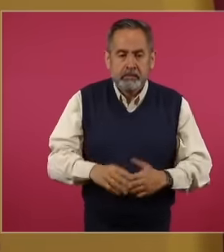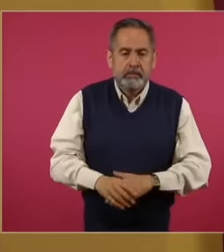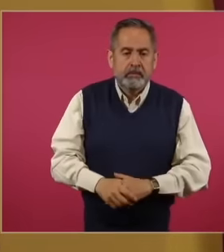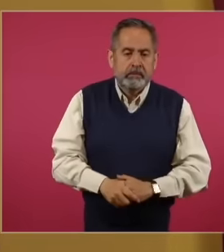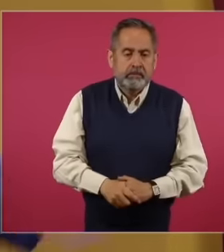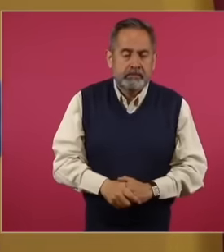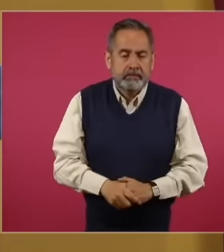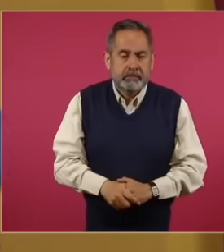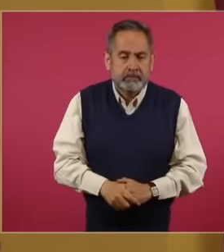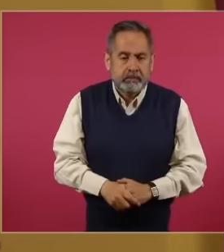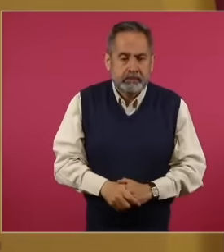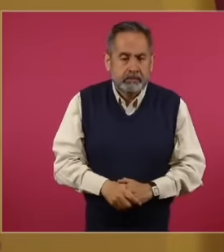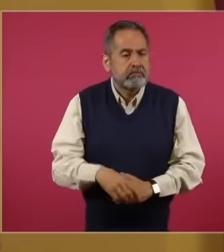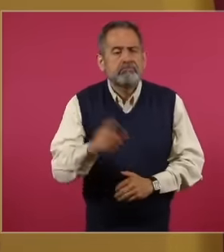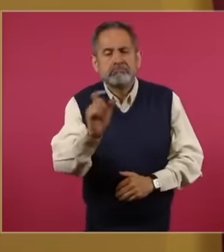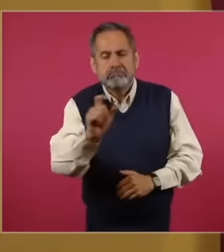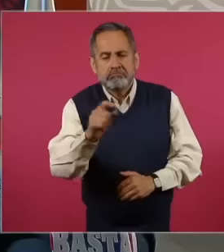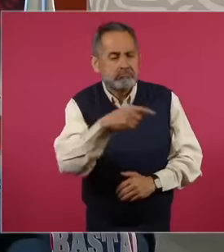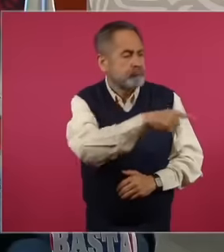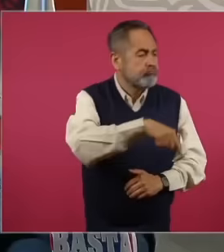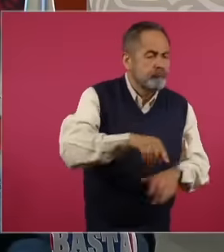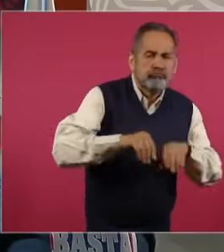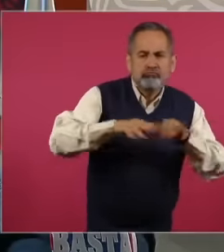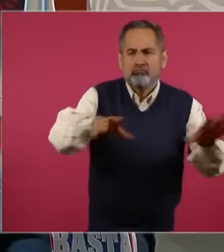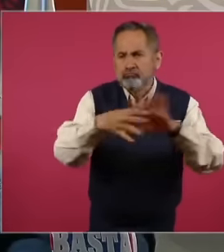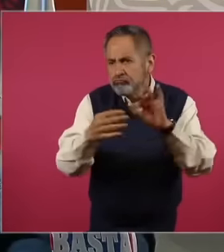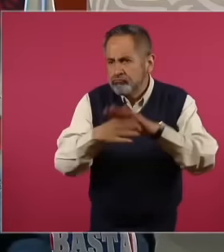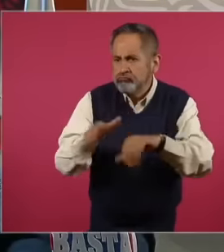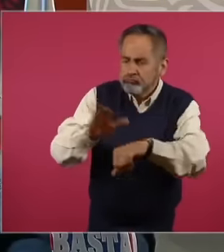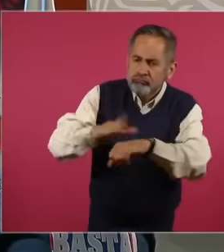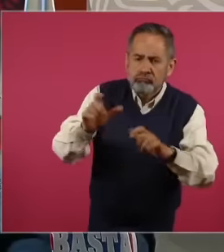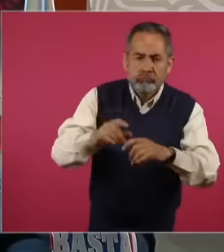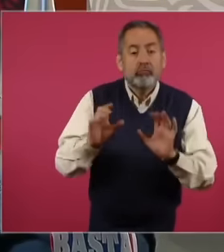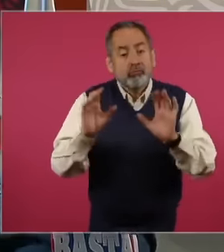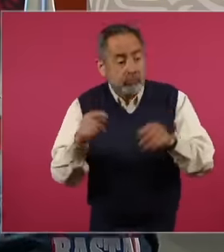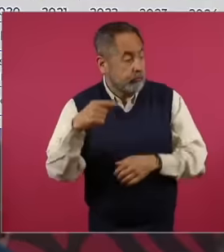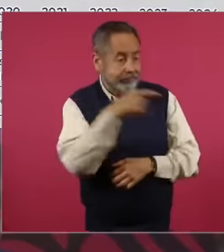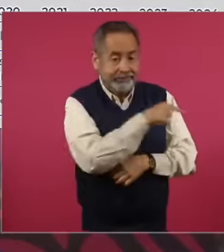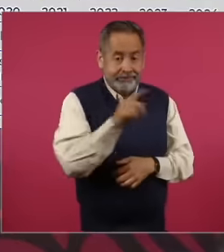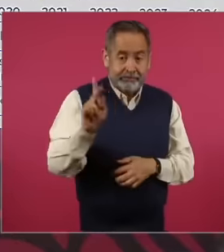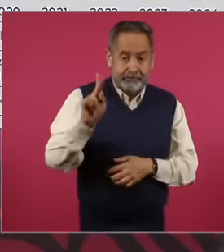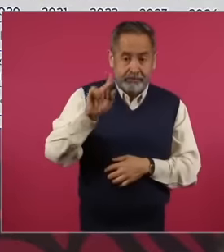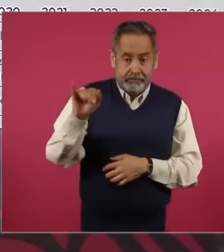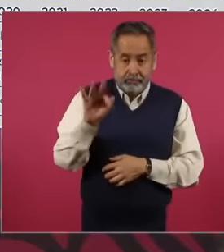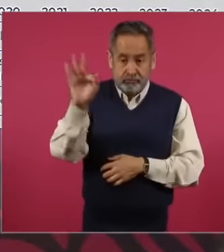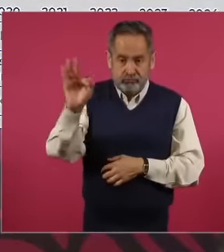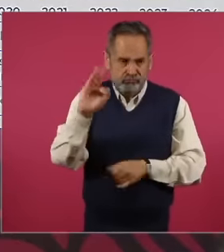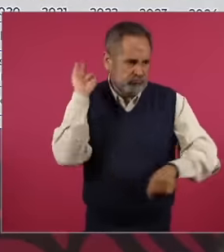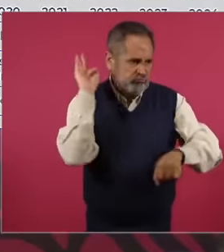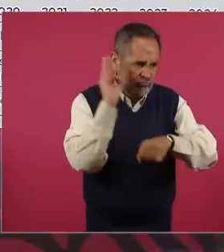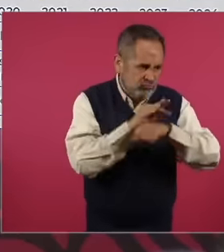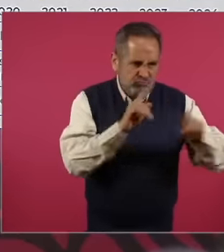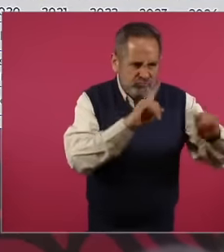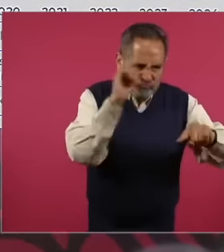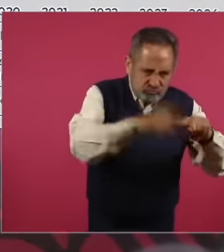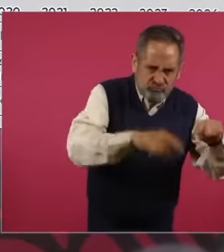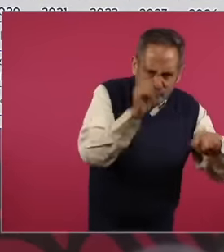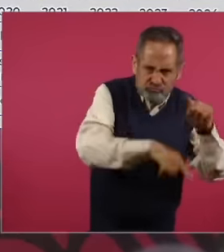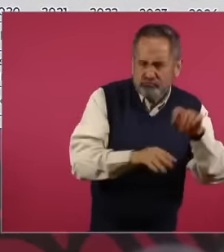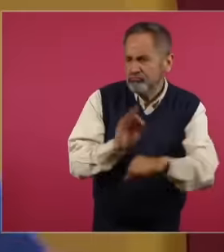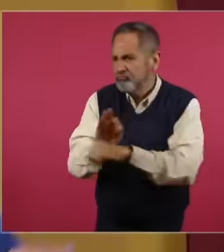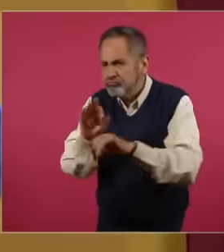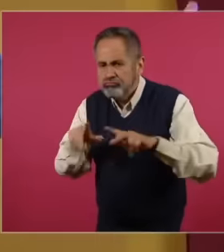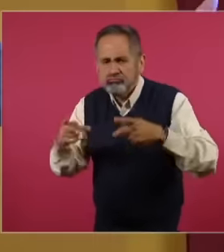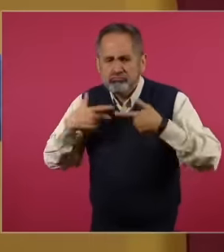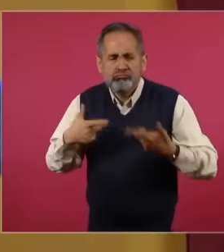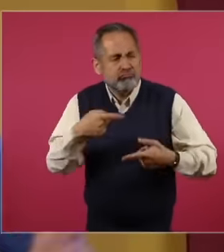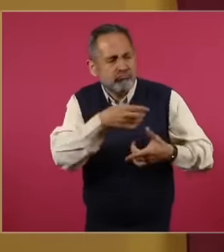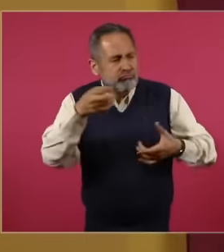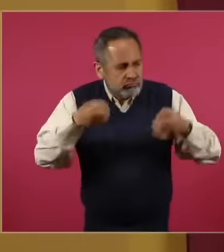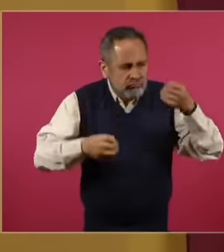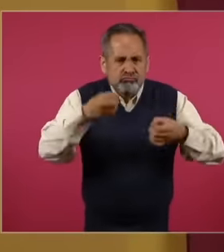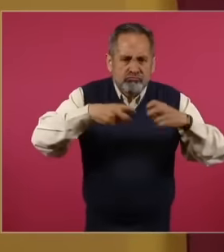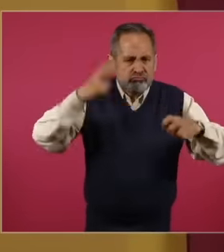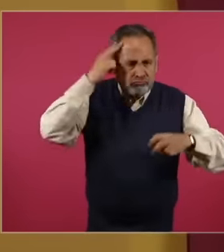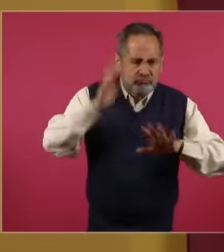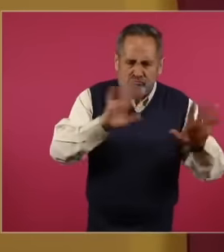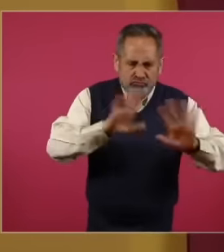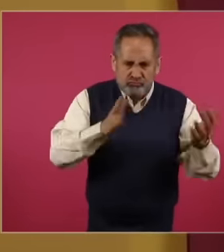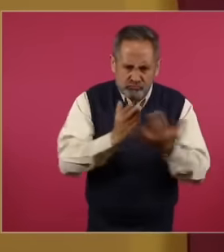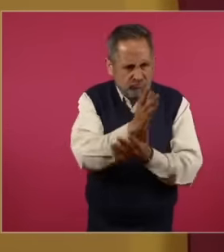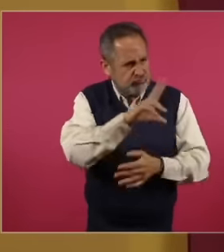when the judiciary, the judges, the magistrates, the ministers intervened. And